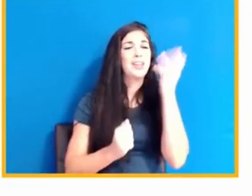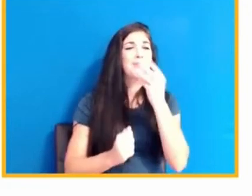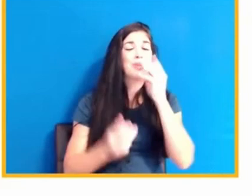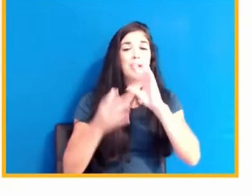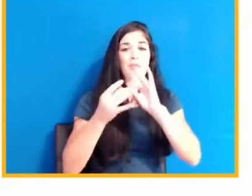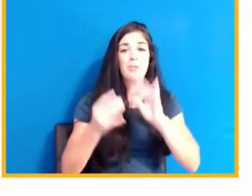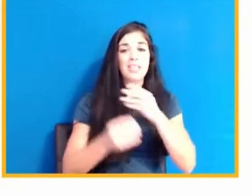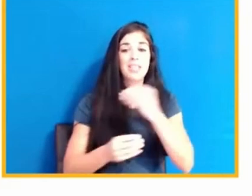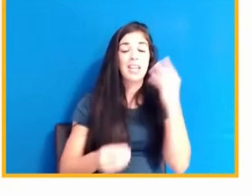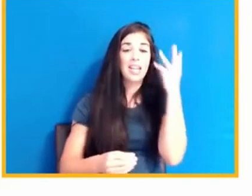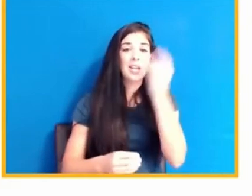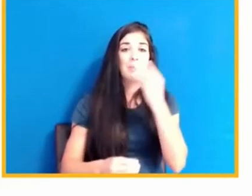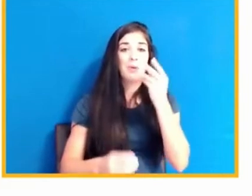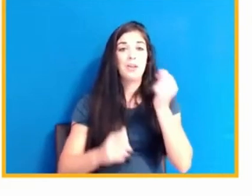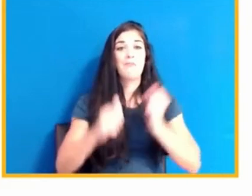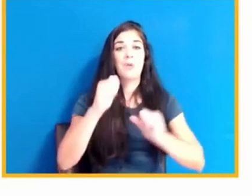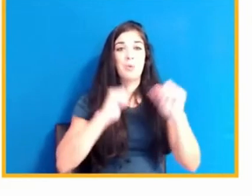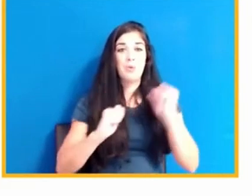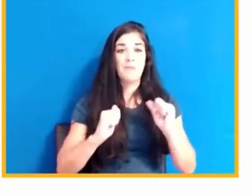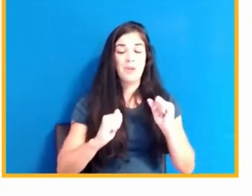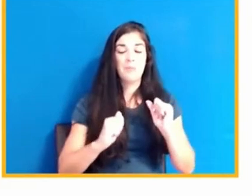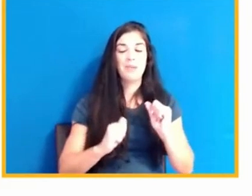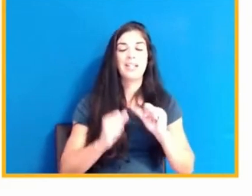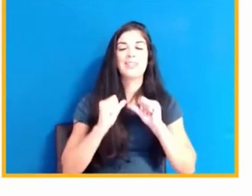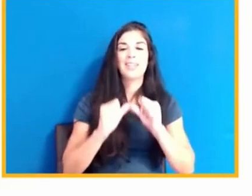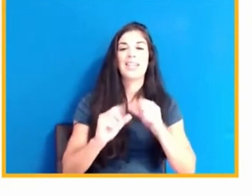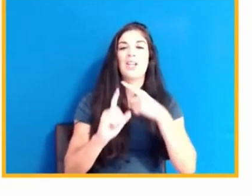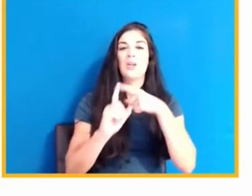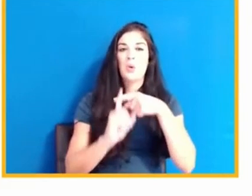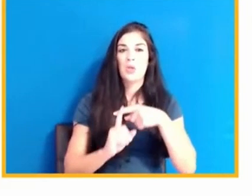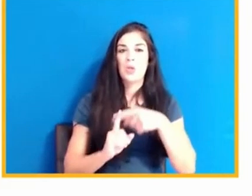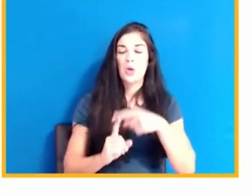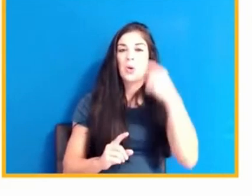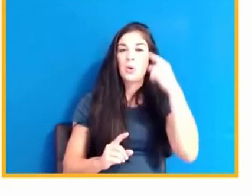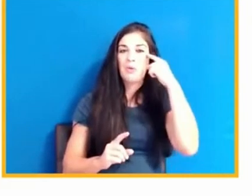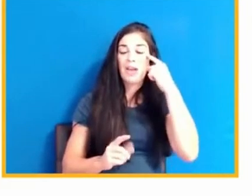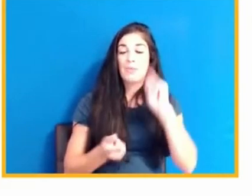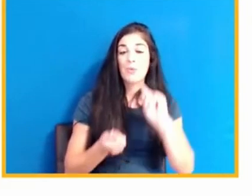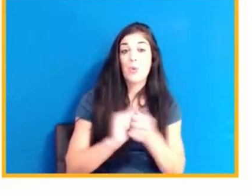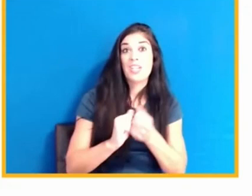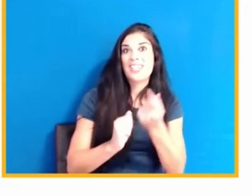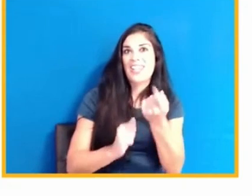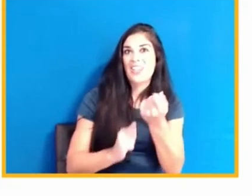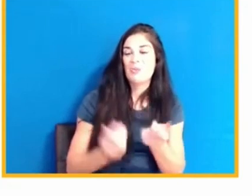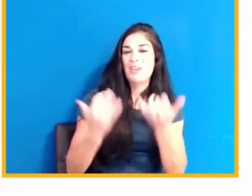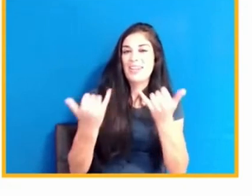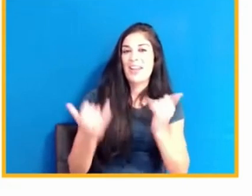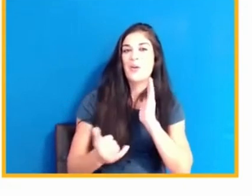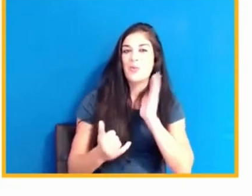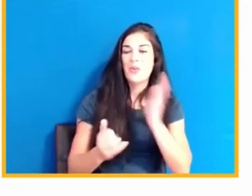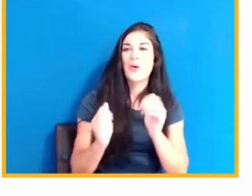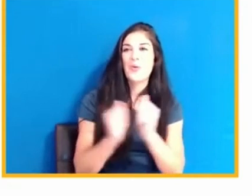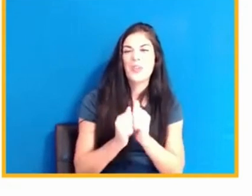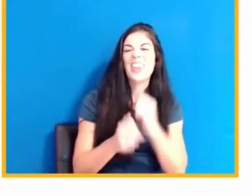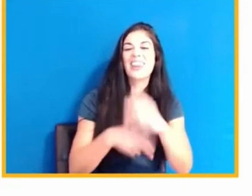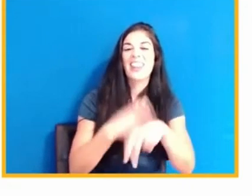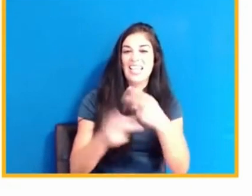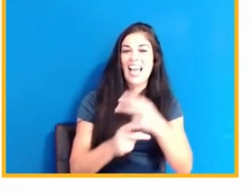beautiful performance. So let's keep those good vibes going and switch things up a little bit in terms of the kind of dancing we're seeing because